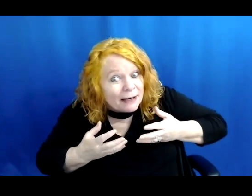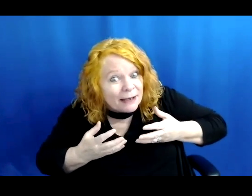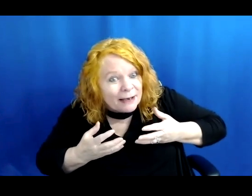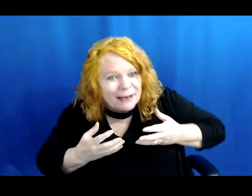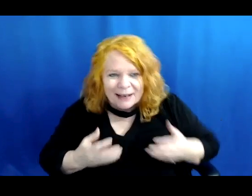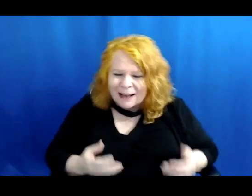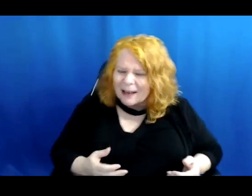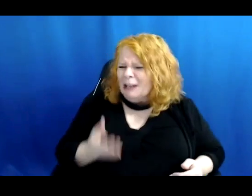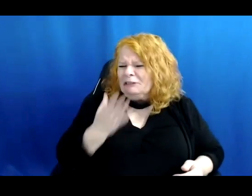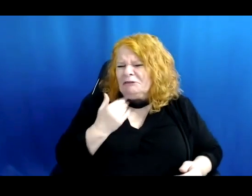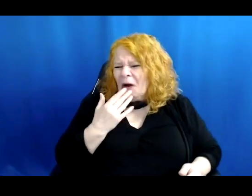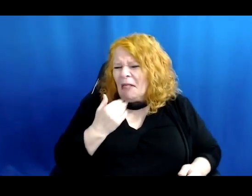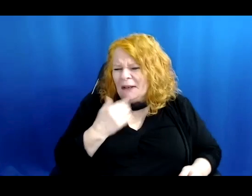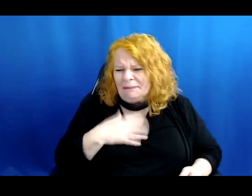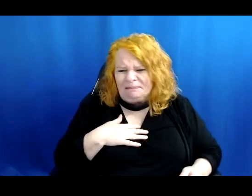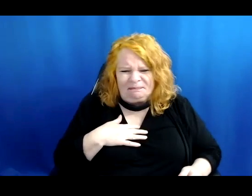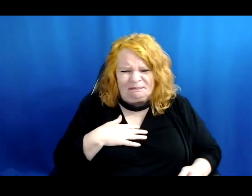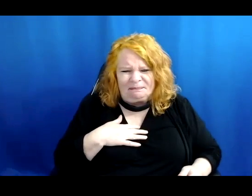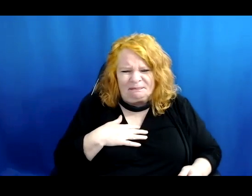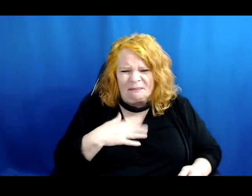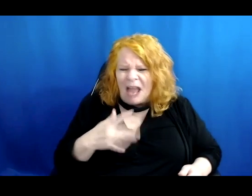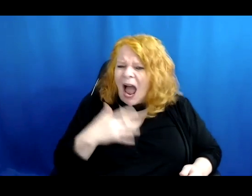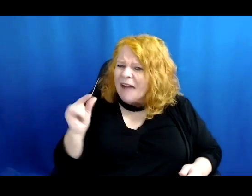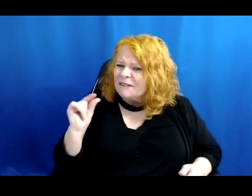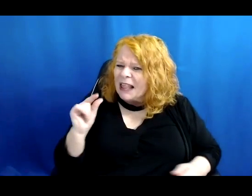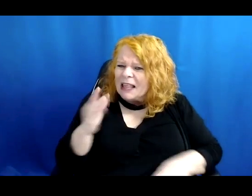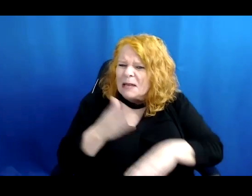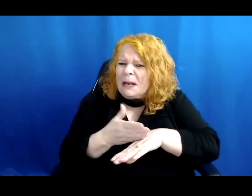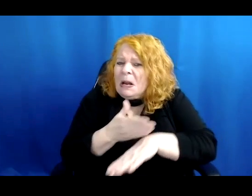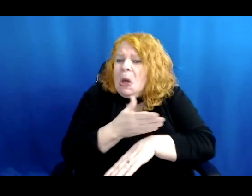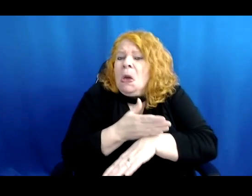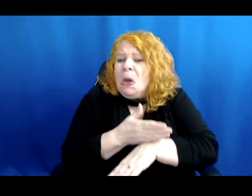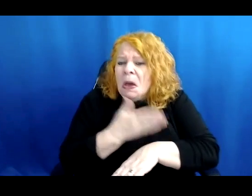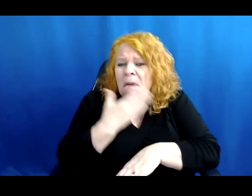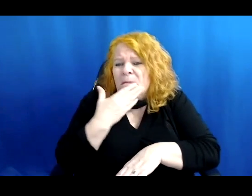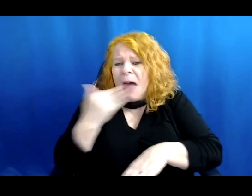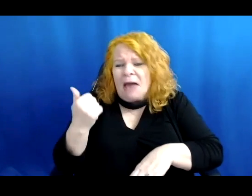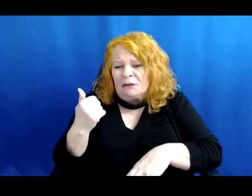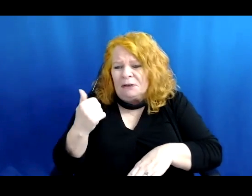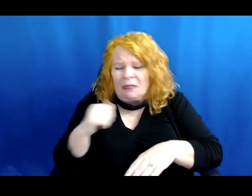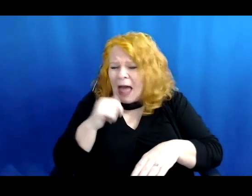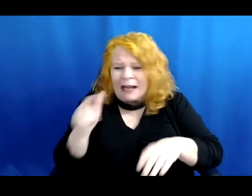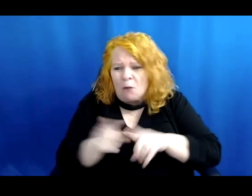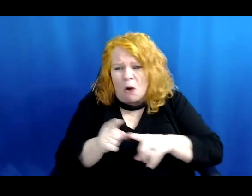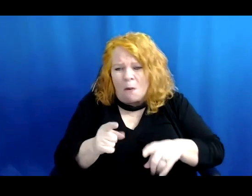“Darling, I feel a little less like I am going to be sick.” Marvin laughed his